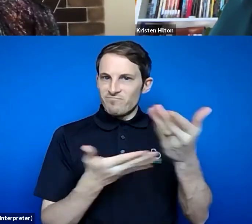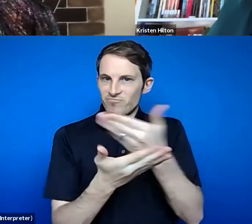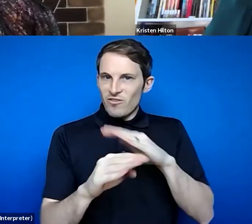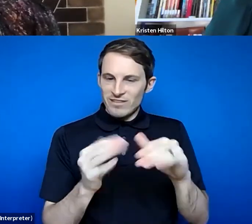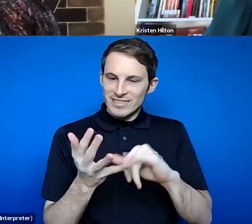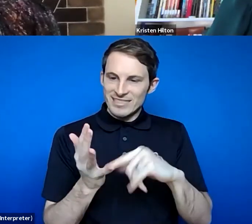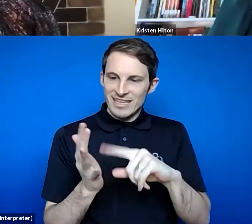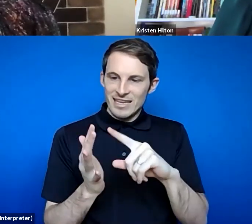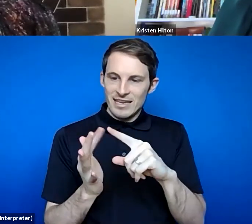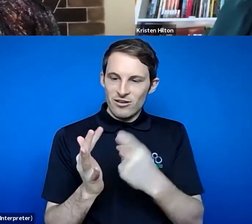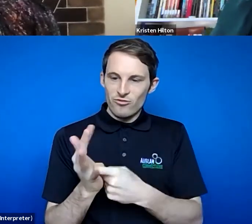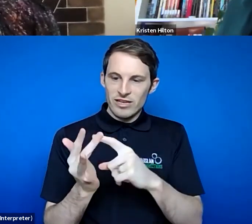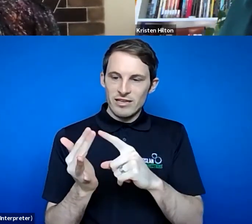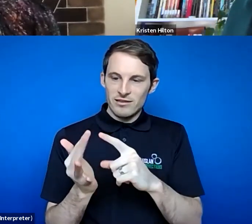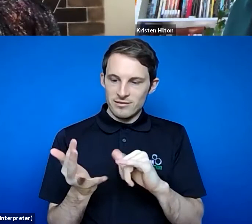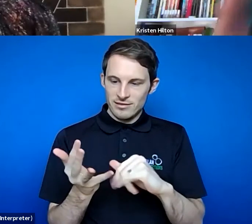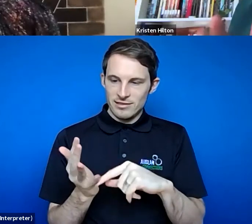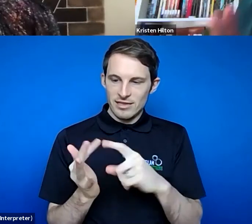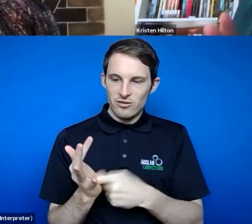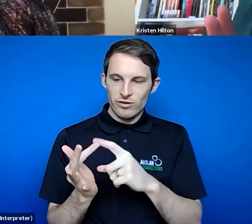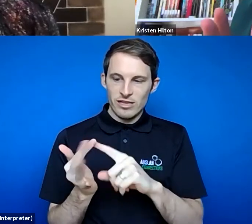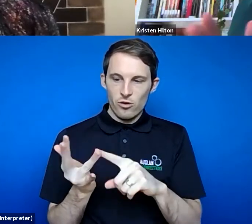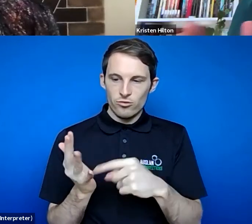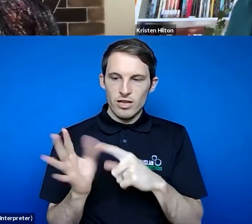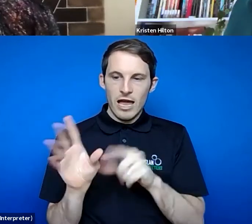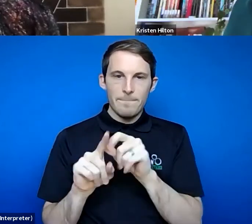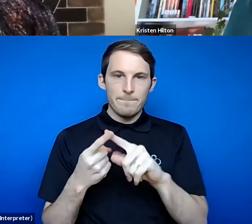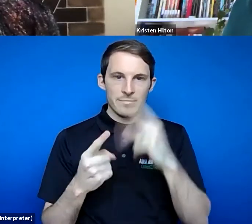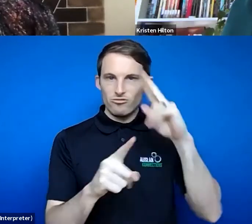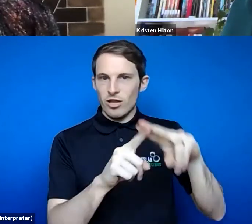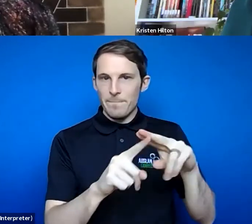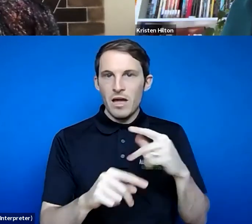few years, the Commission has worked a great deal with emergency services. So we've got